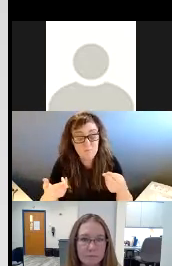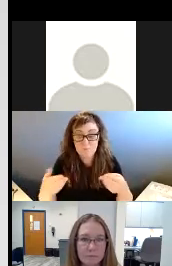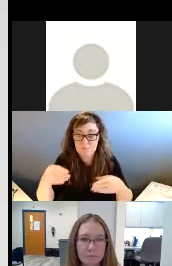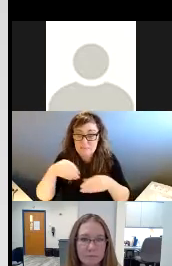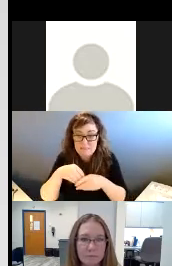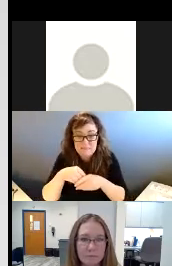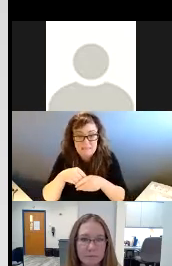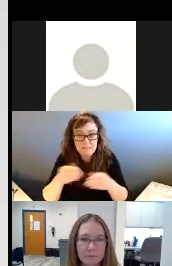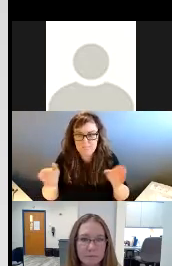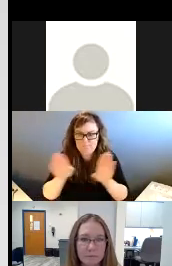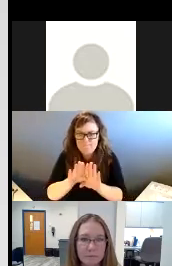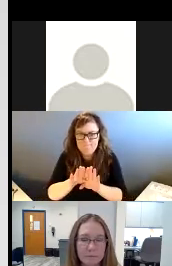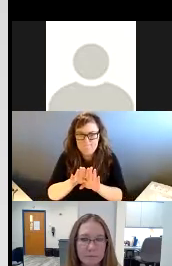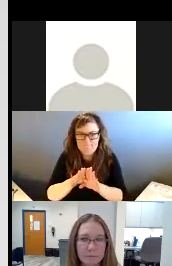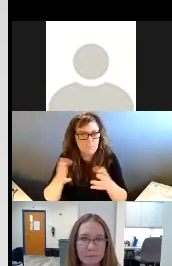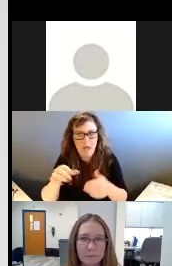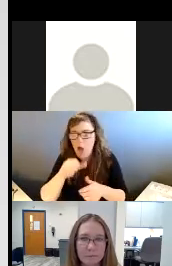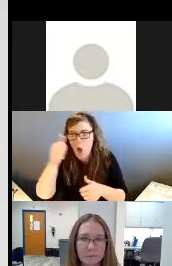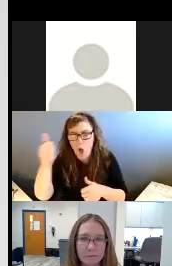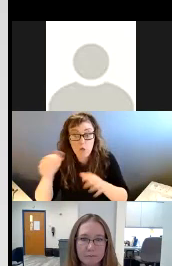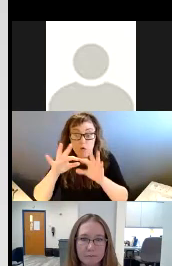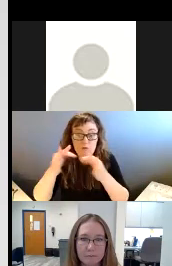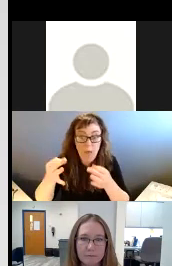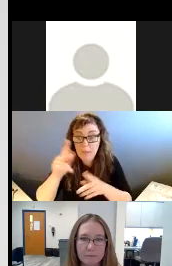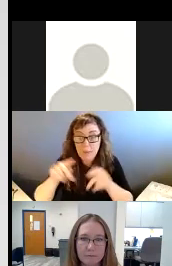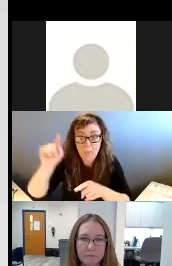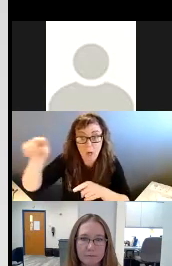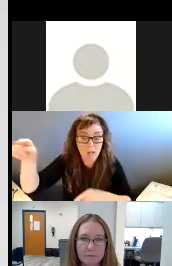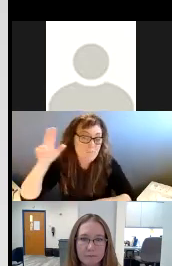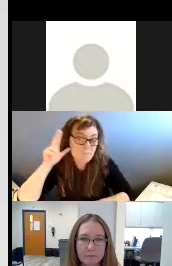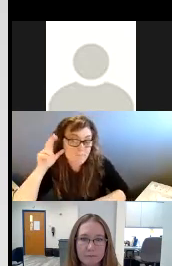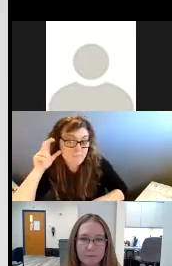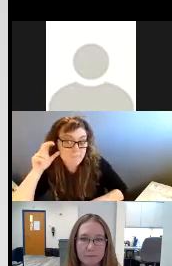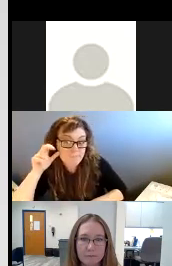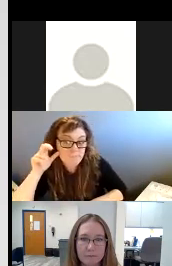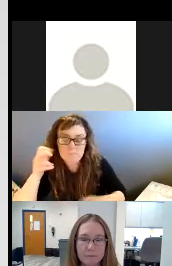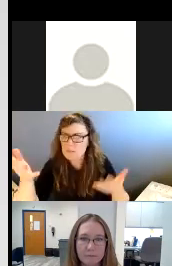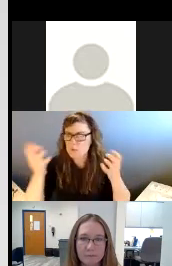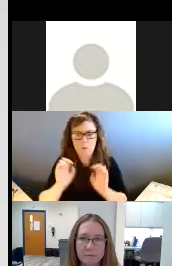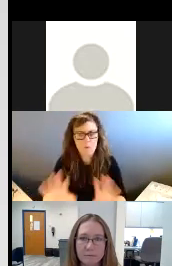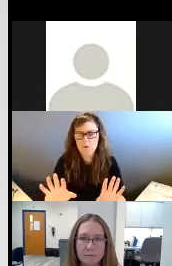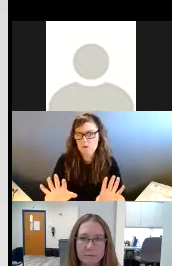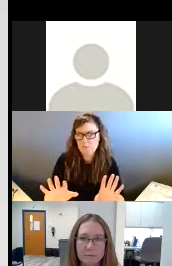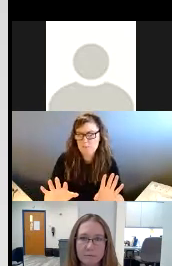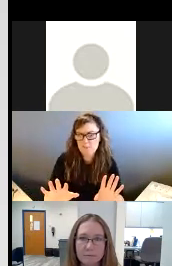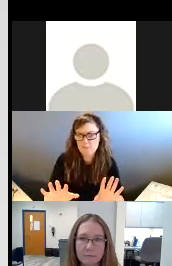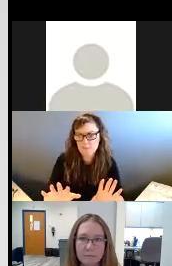INFORMATION IS IMPORTANT. IT'S A GOOD PRACTICE TO IDENTIFY AND ANNOUNCE ANY PERSONS THAT ARE PRESENT.